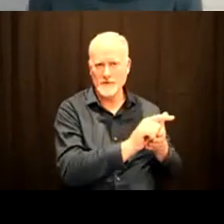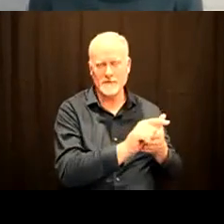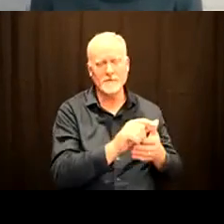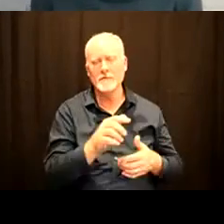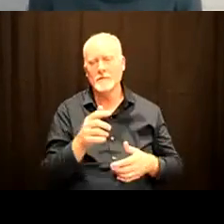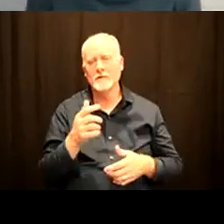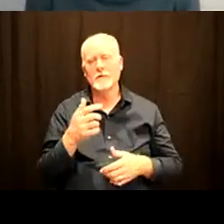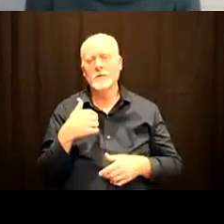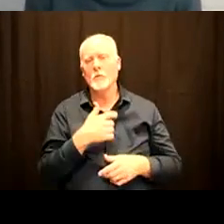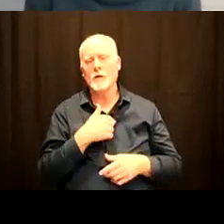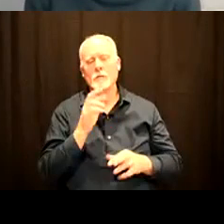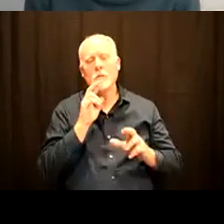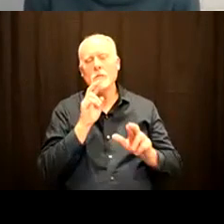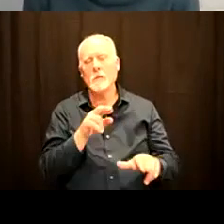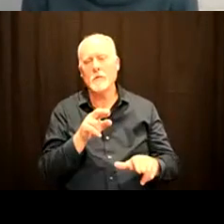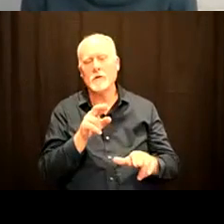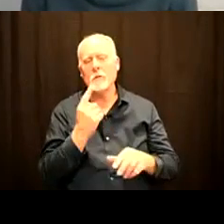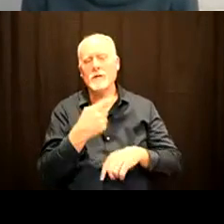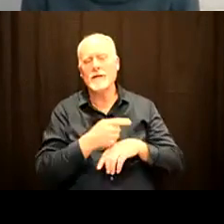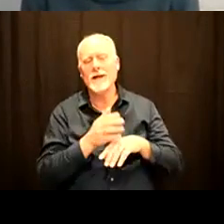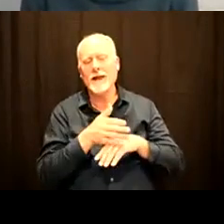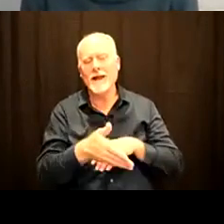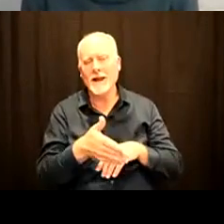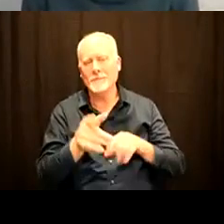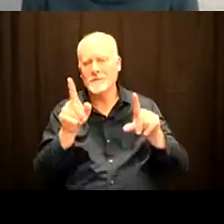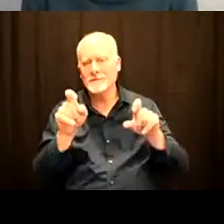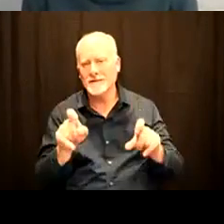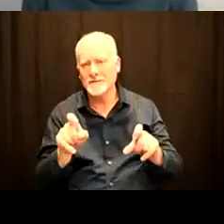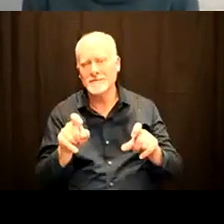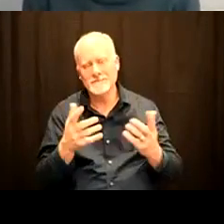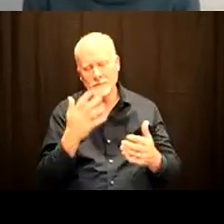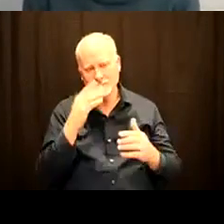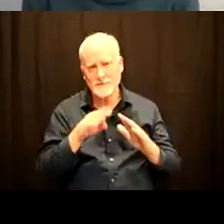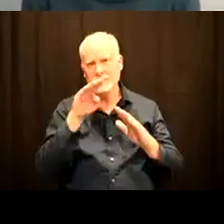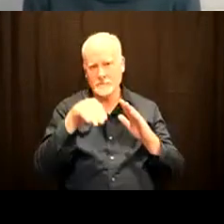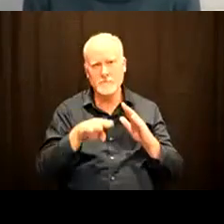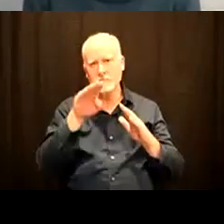after the people are tested and get their results so we see this very cyclic rhythm so we tend to